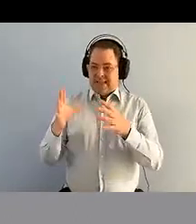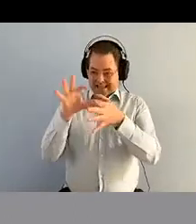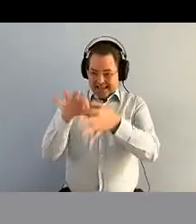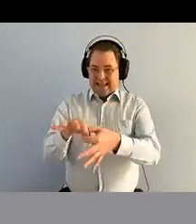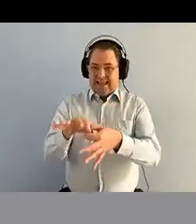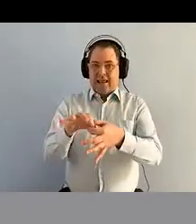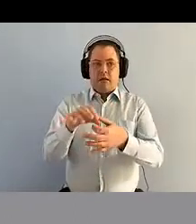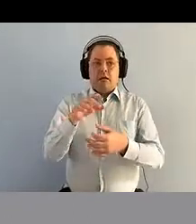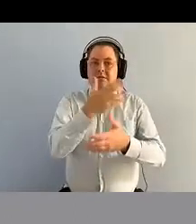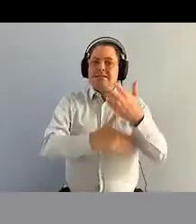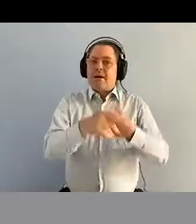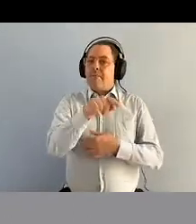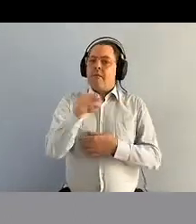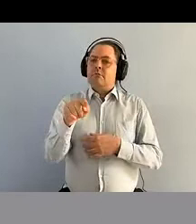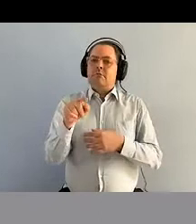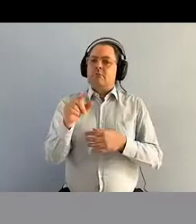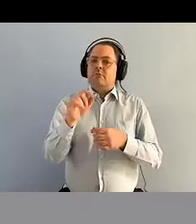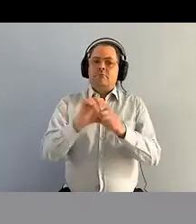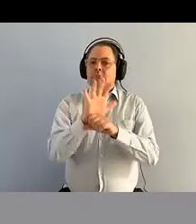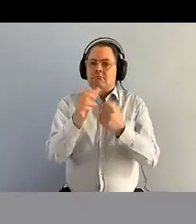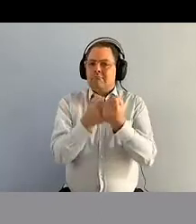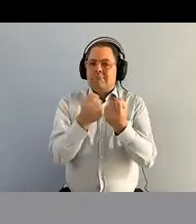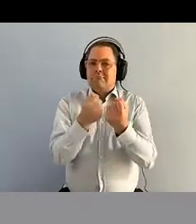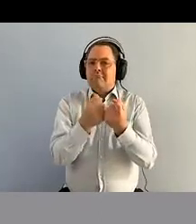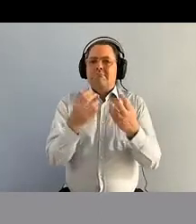ing the IASC guidelines on inclusion of persons with disabilities